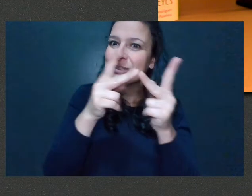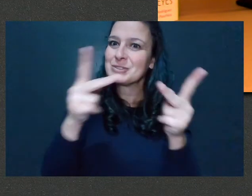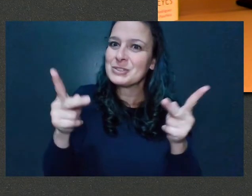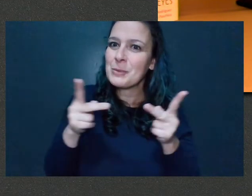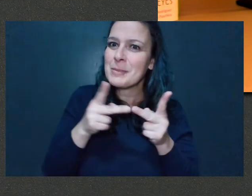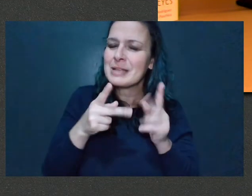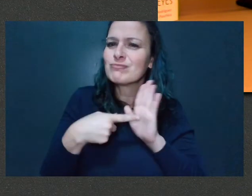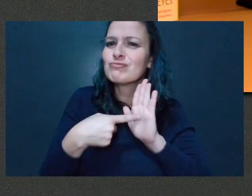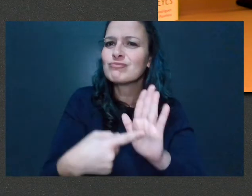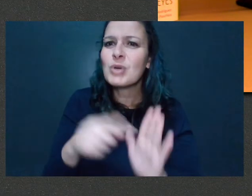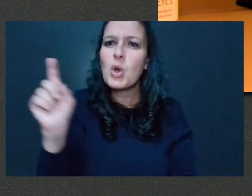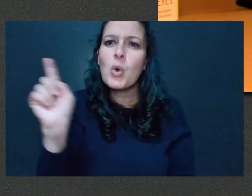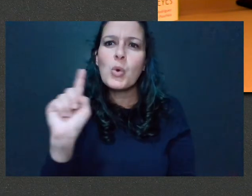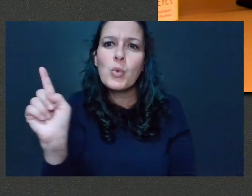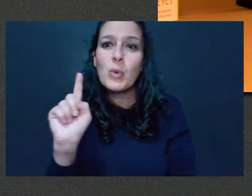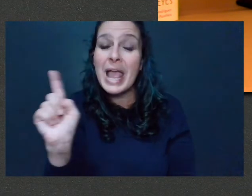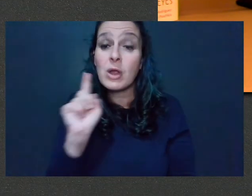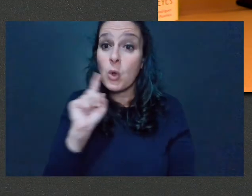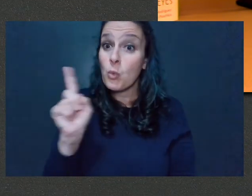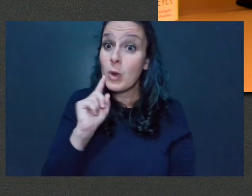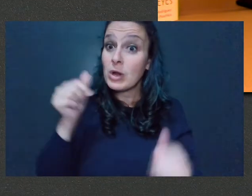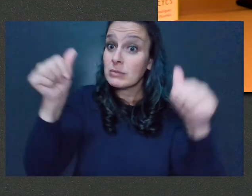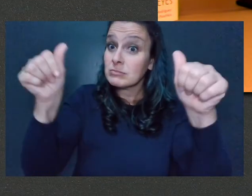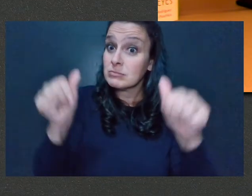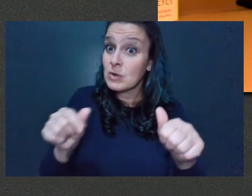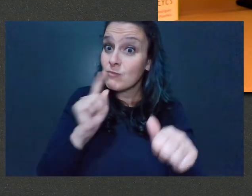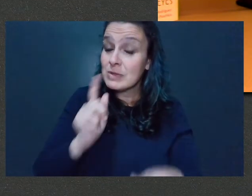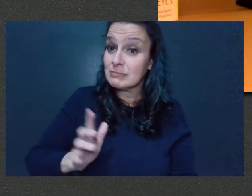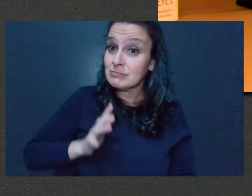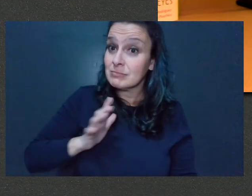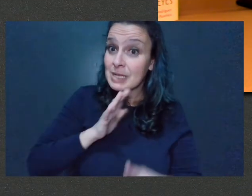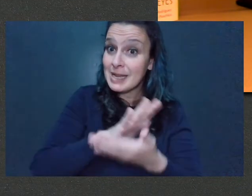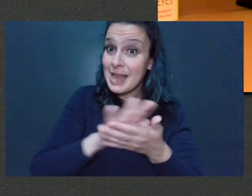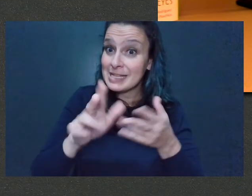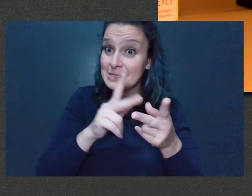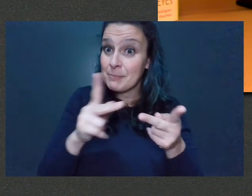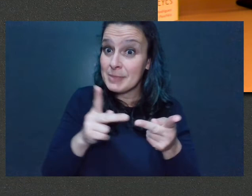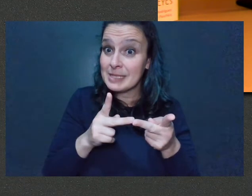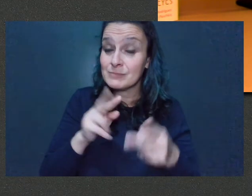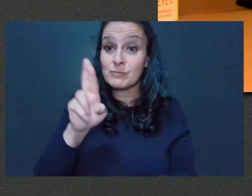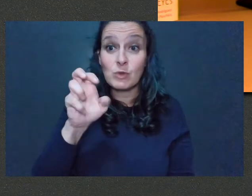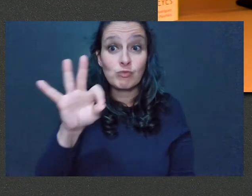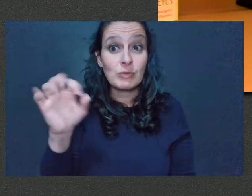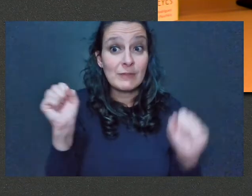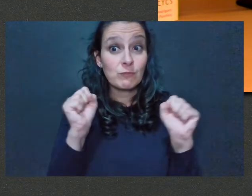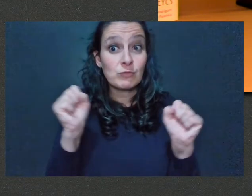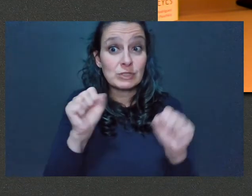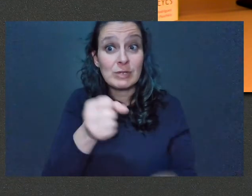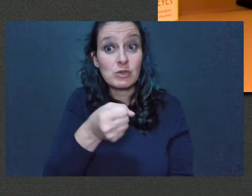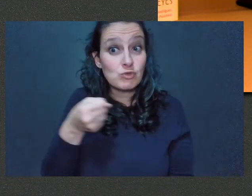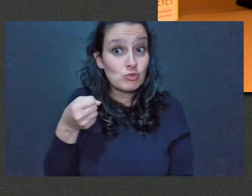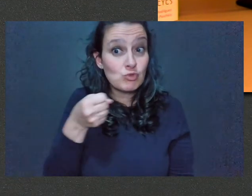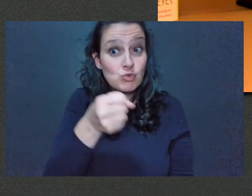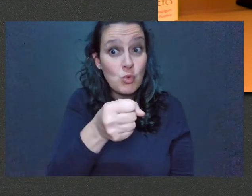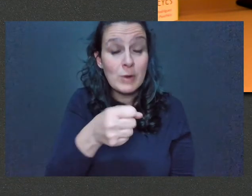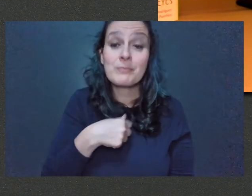Where could you hang it that would be really nice? Is it on the refrigerator door? Or maybe it's in your bedroom?